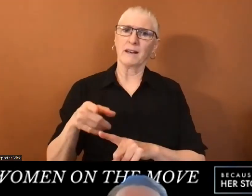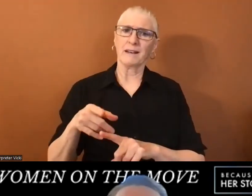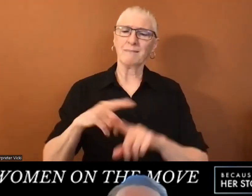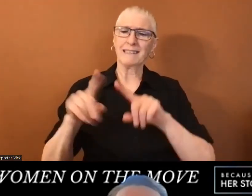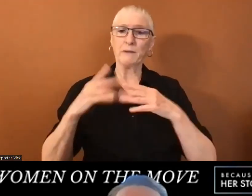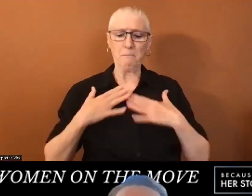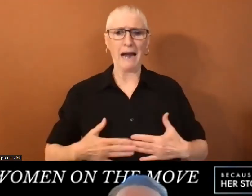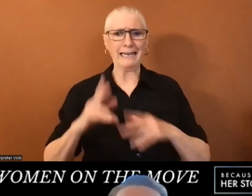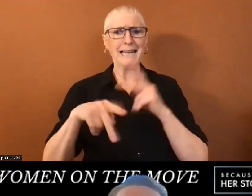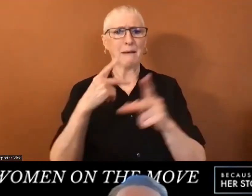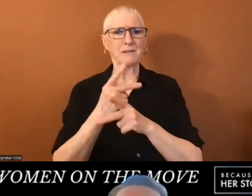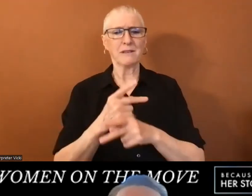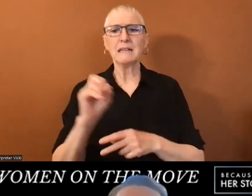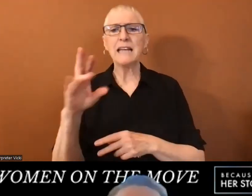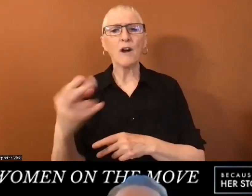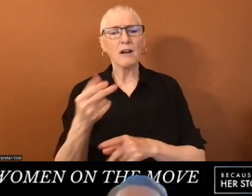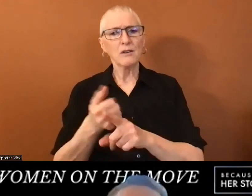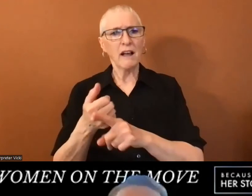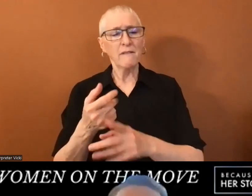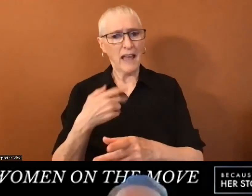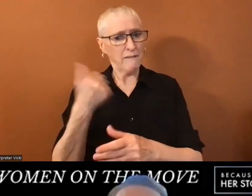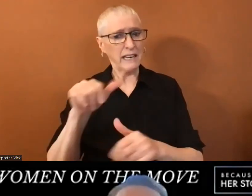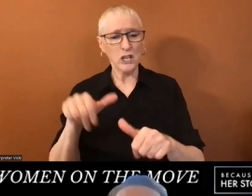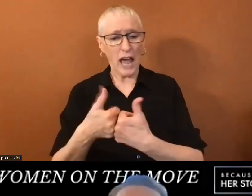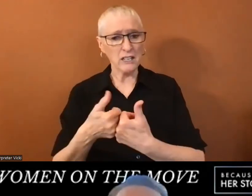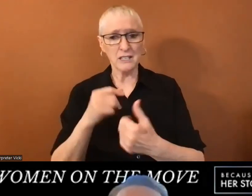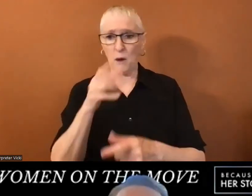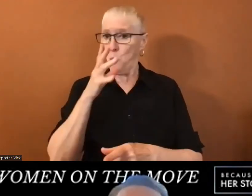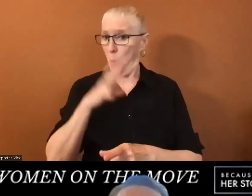Sarah, what about yourself? Have you had any challenges as a woman in this kind of profession?